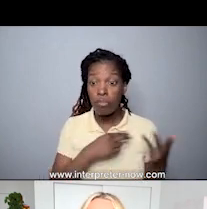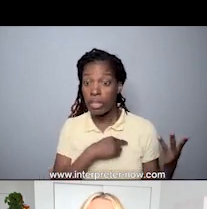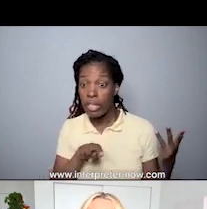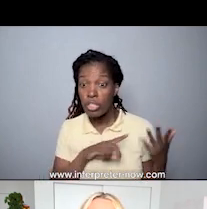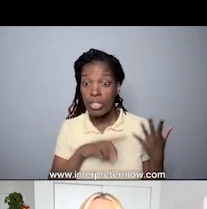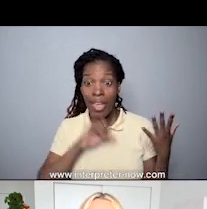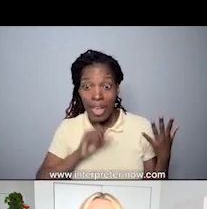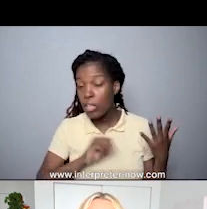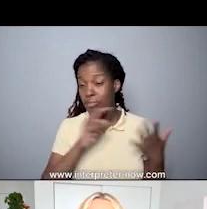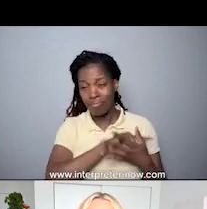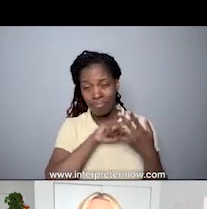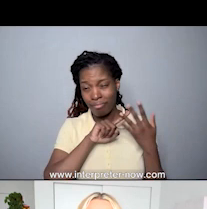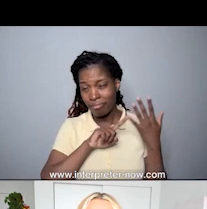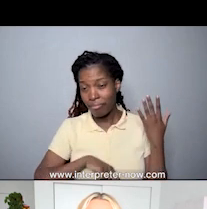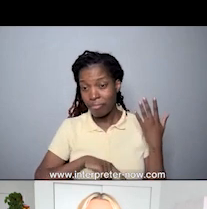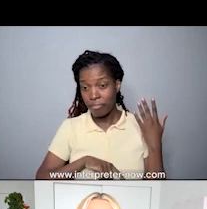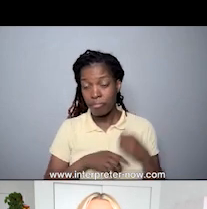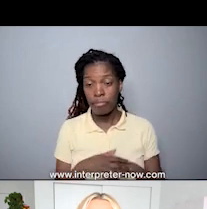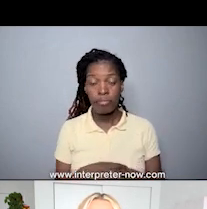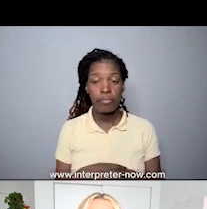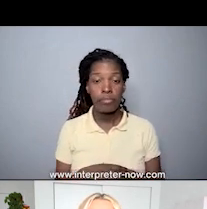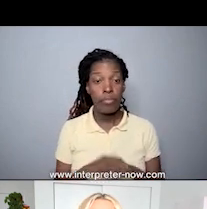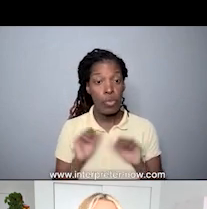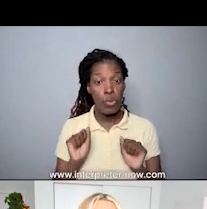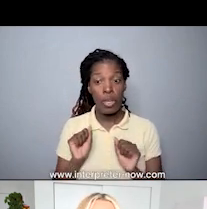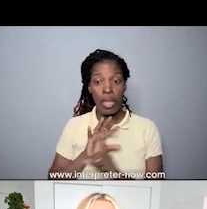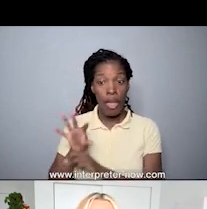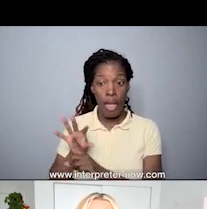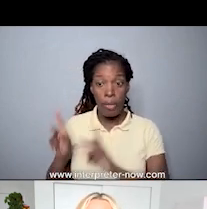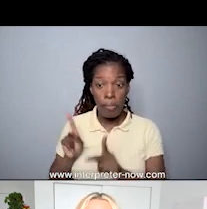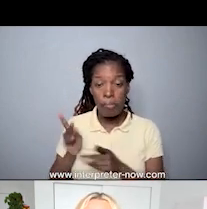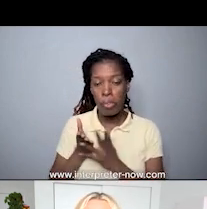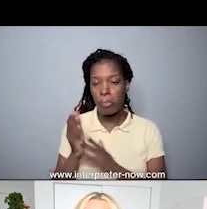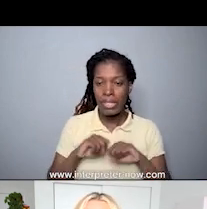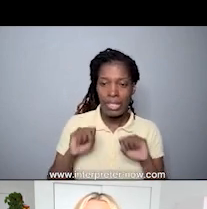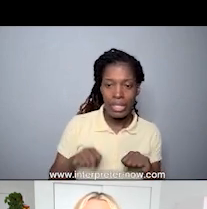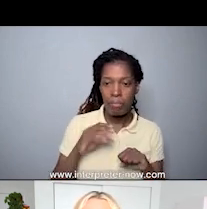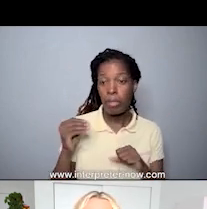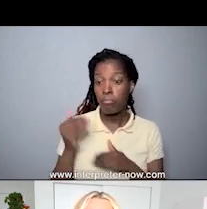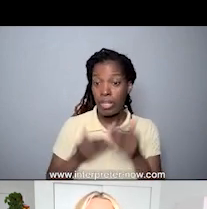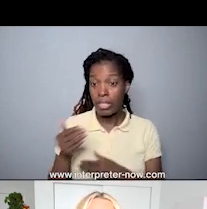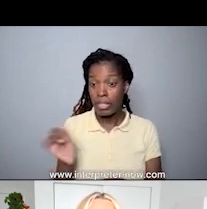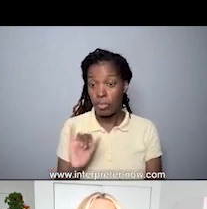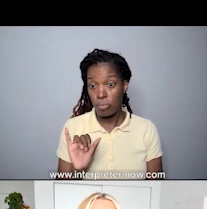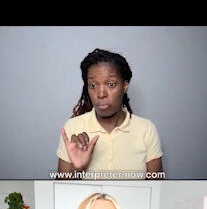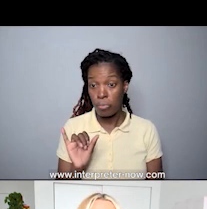or age as well. We can also out people through systems or processes as well.